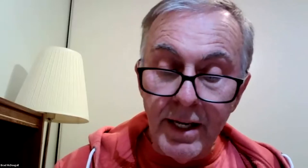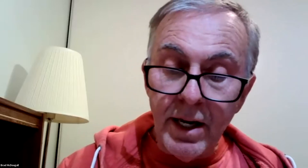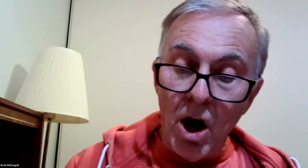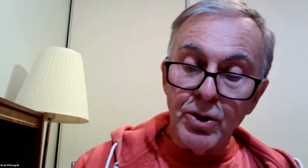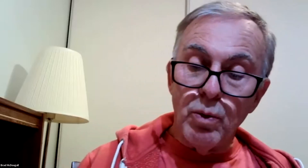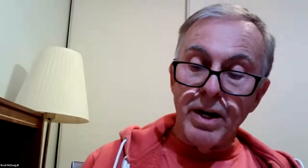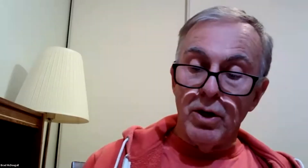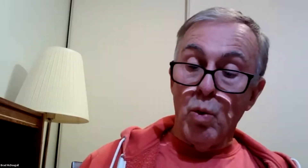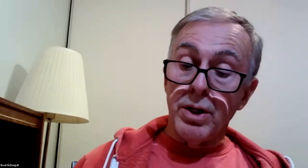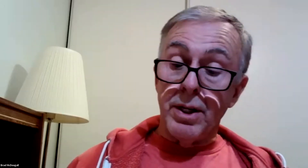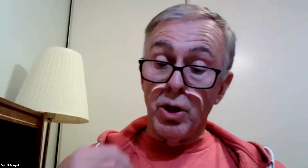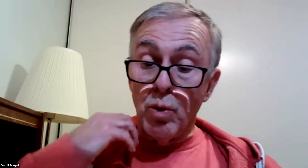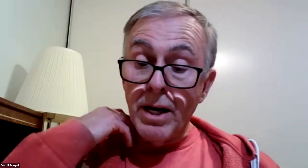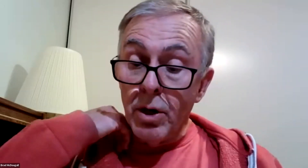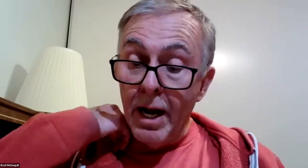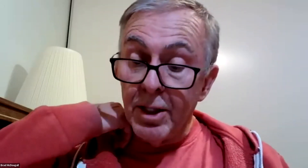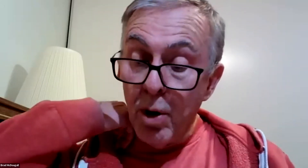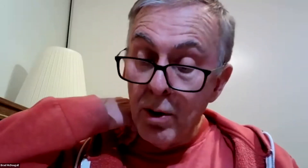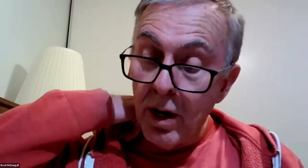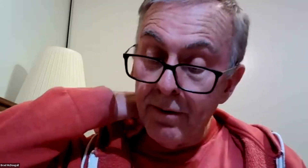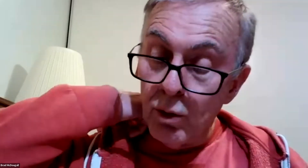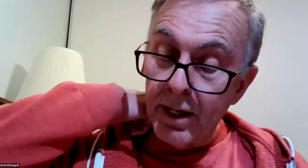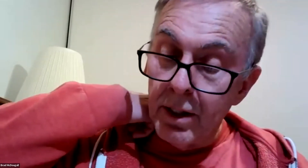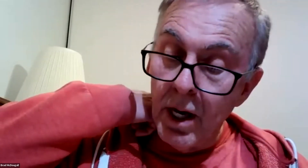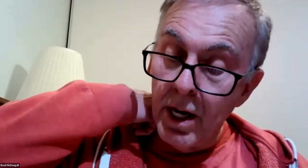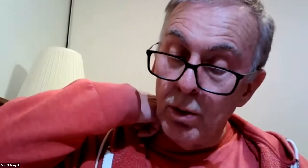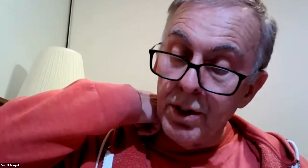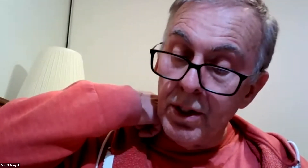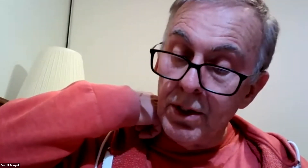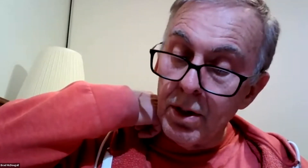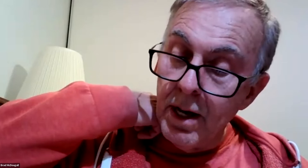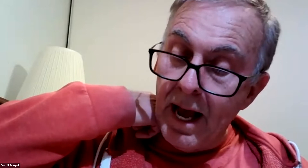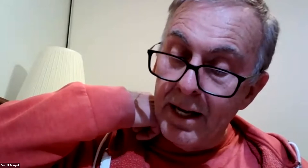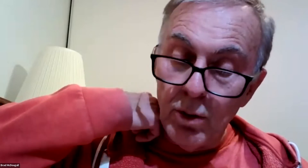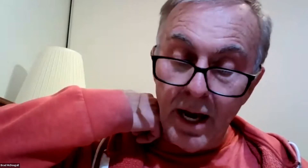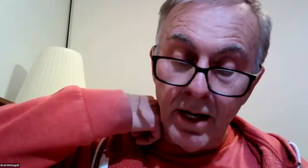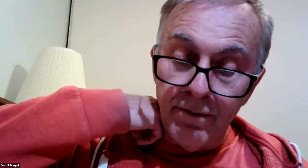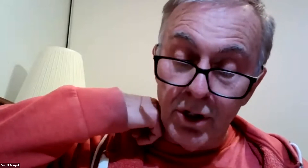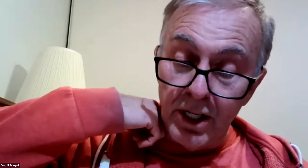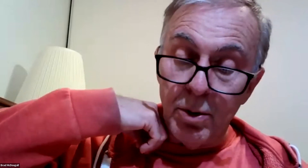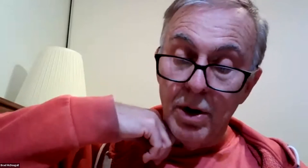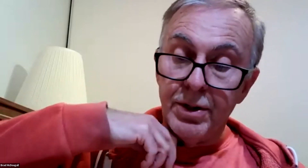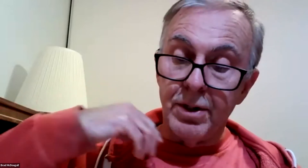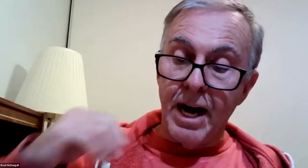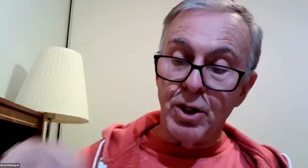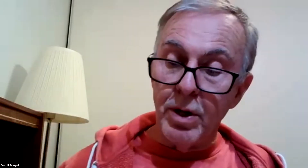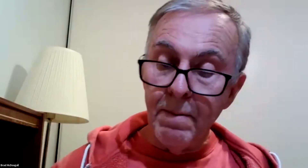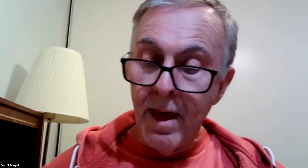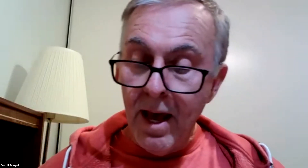Anita also regularly works as a director and is proud to have directed "Julius Caesar, As You Like It" for Shakespeare on the Saskatchewan,